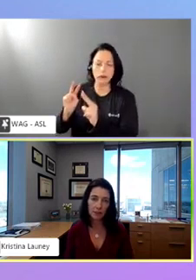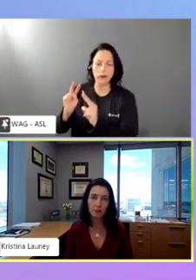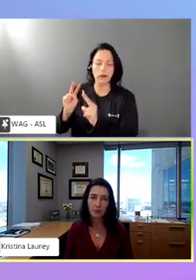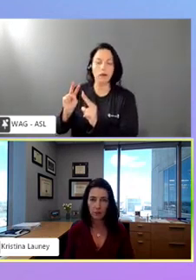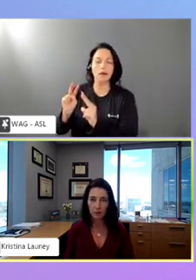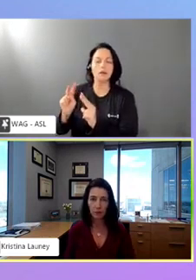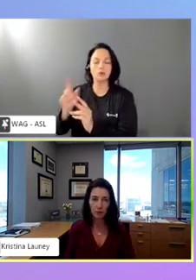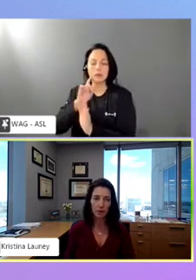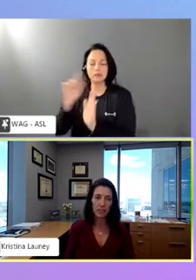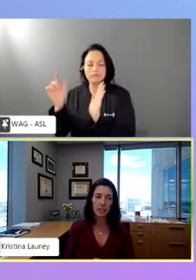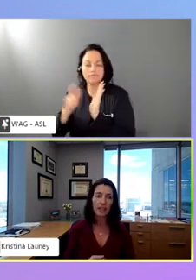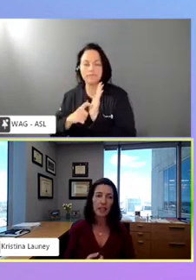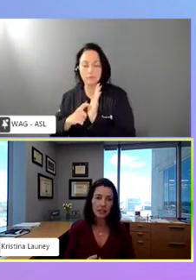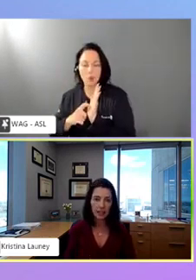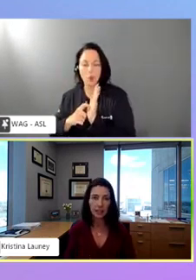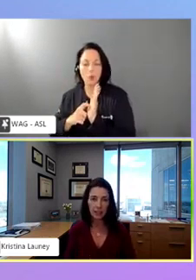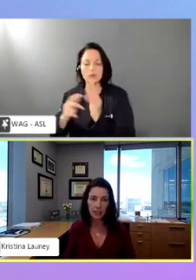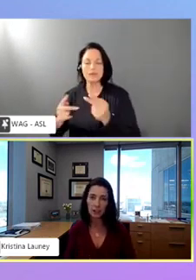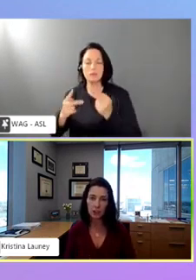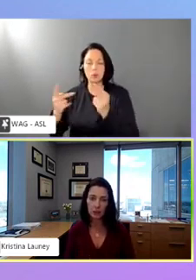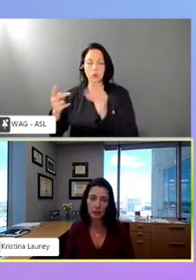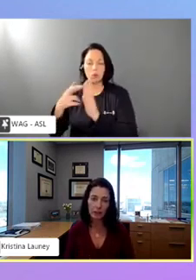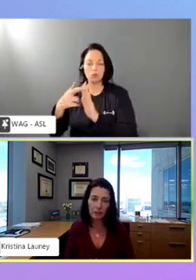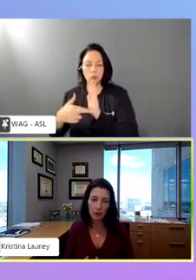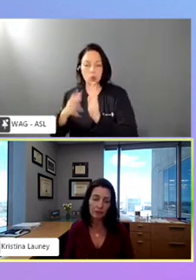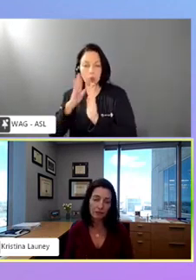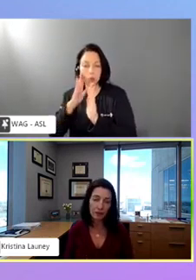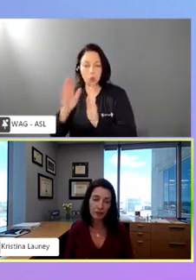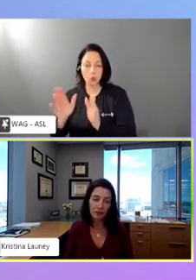public comments should be due to the DOJ. We'll be watching